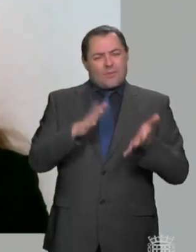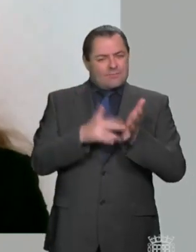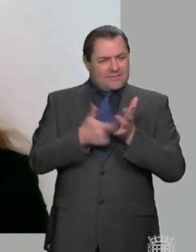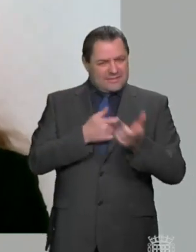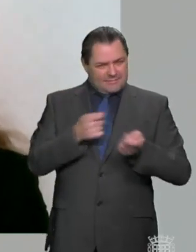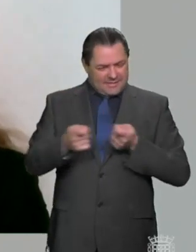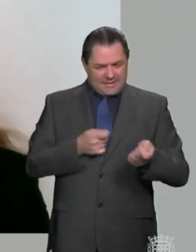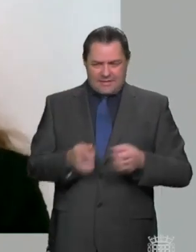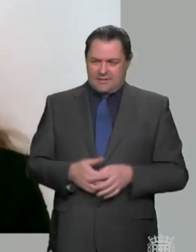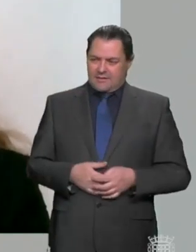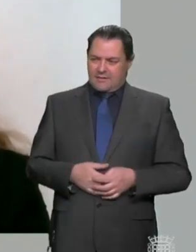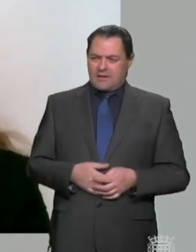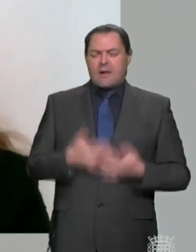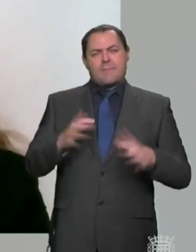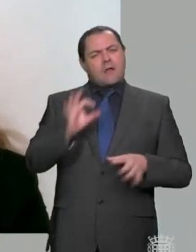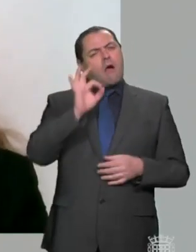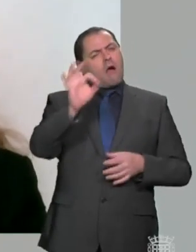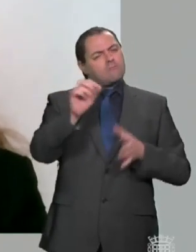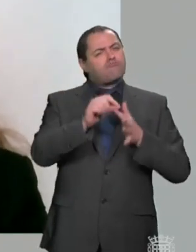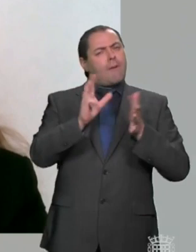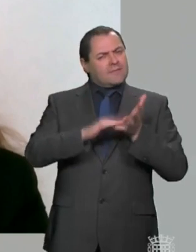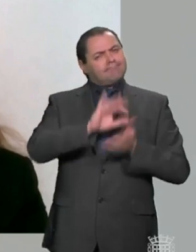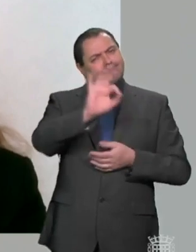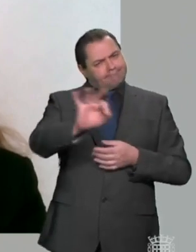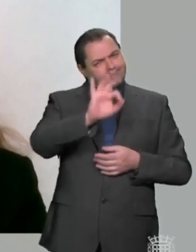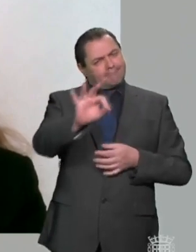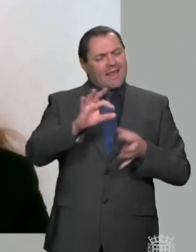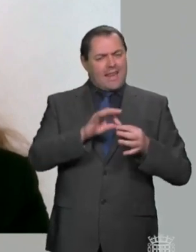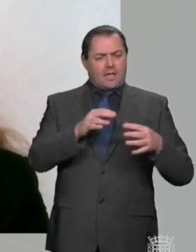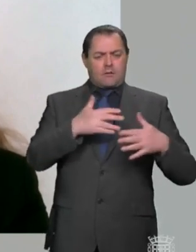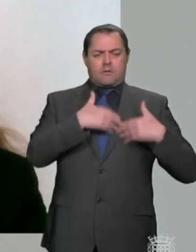I have asked the Prime Minister a series of questions about charities. In November, he